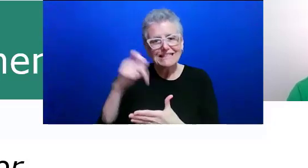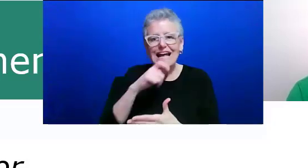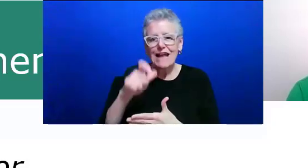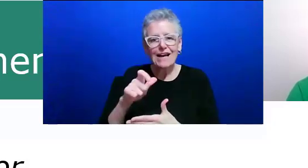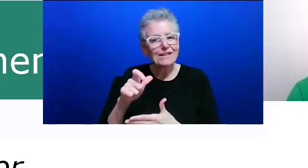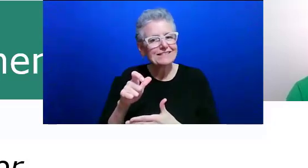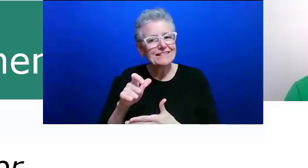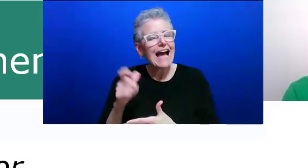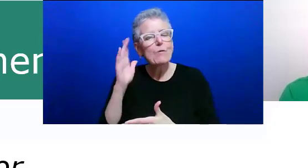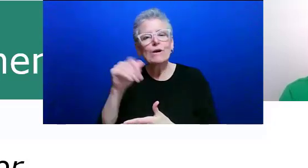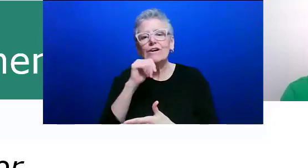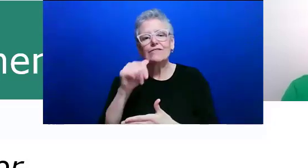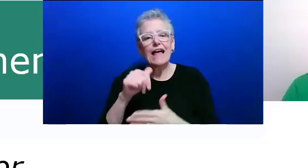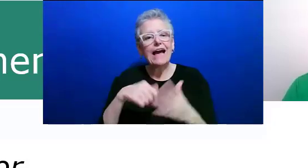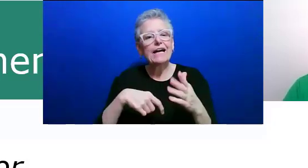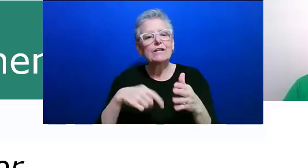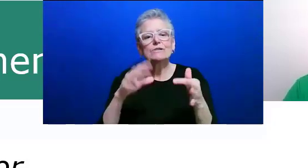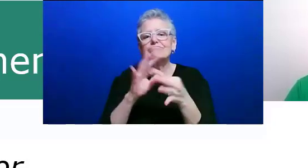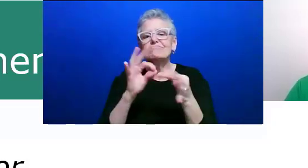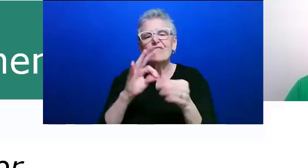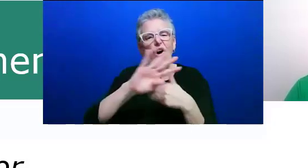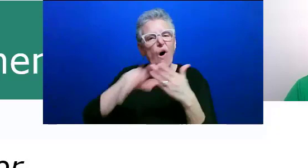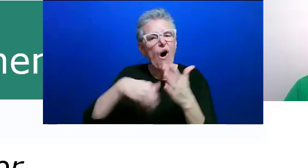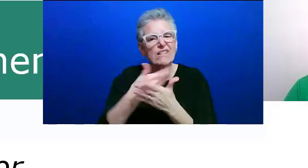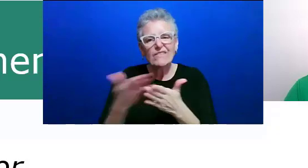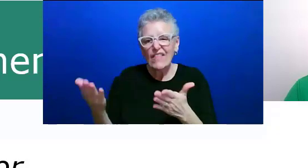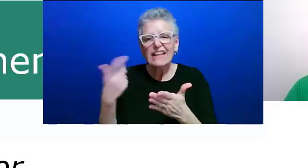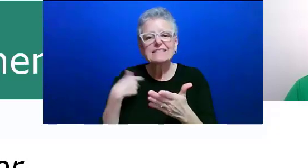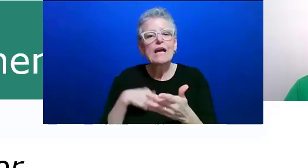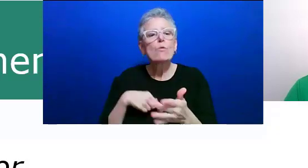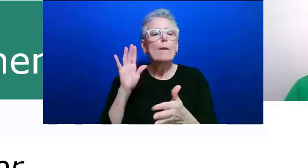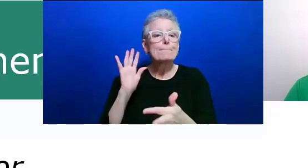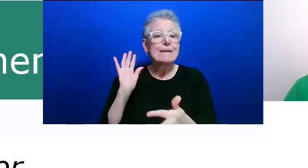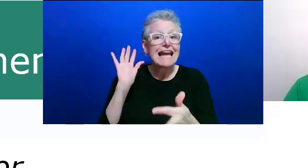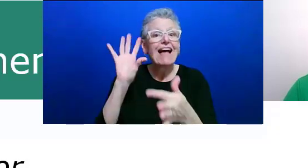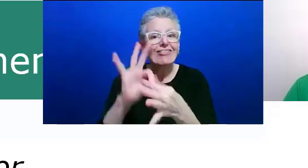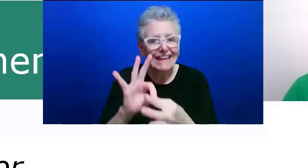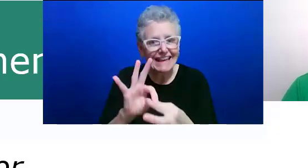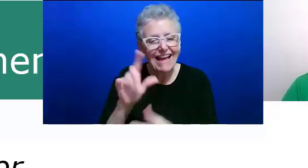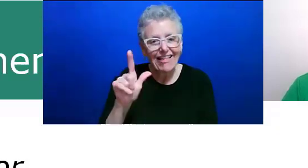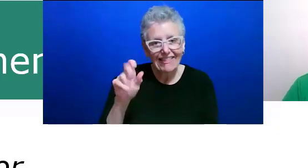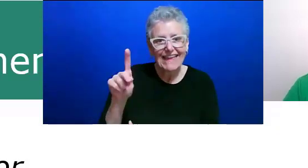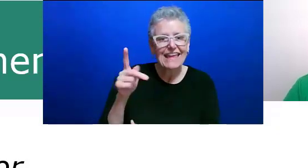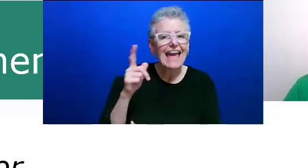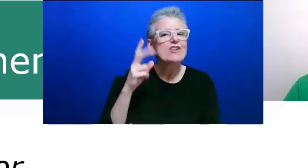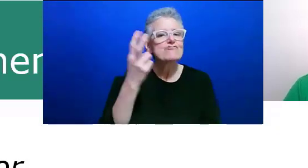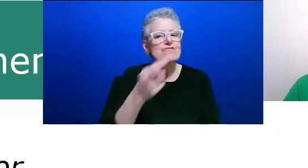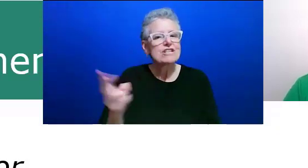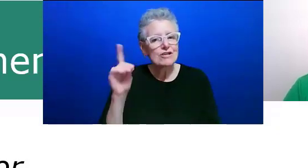listed in the next few slides because they will be linked in a resource document that's provided to anyone